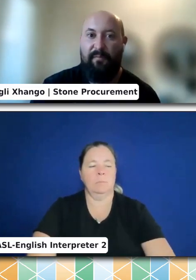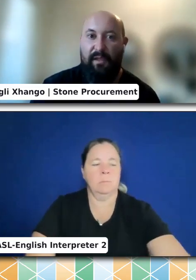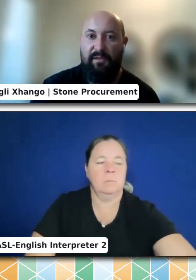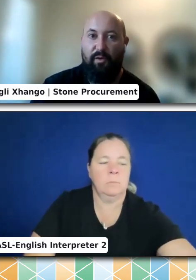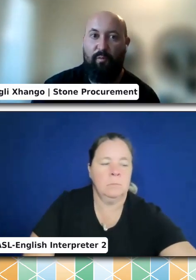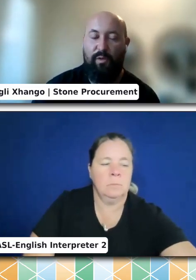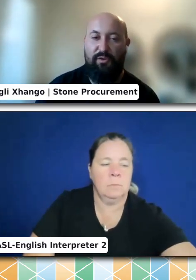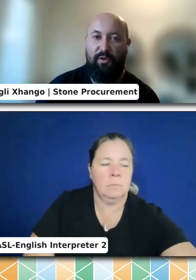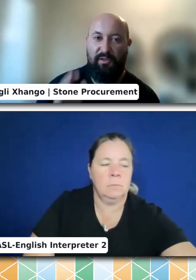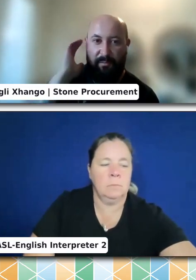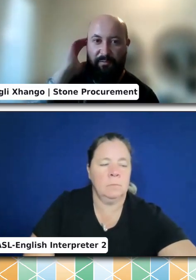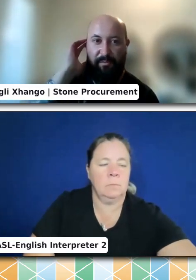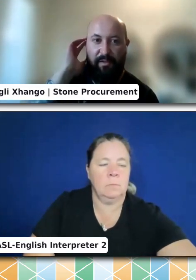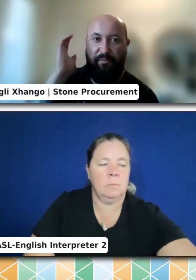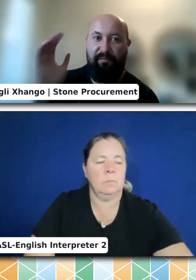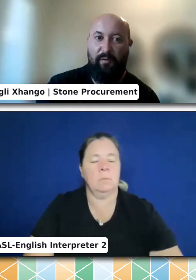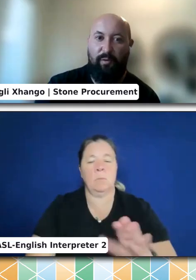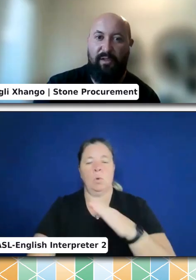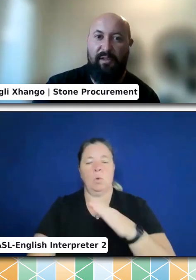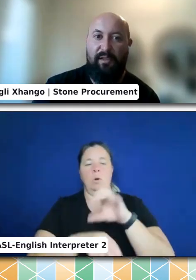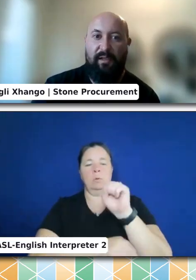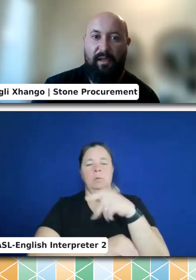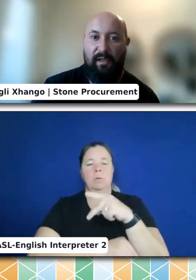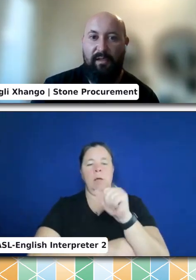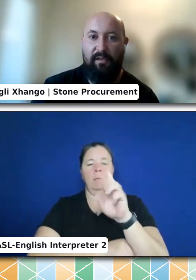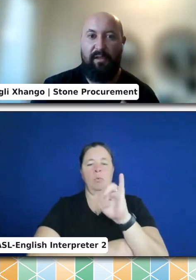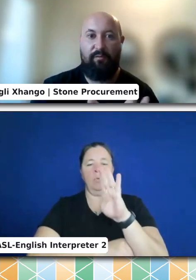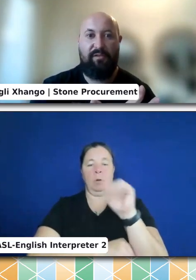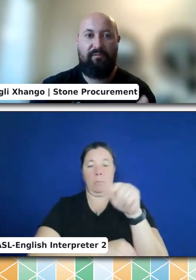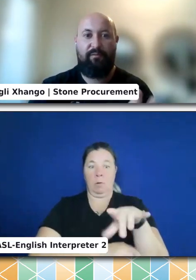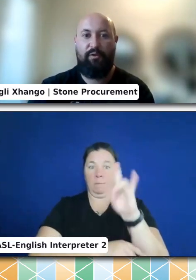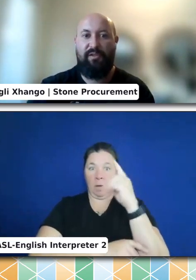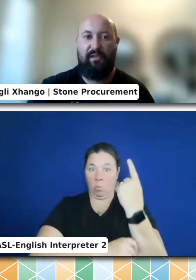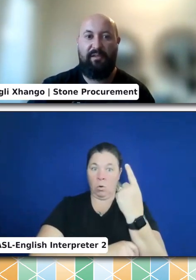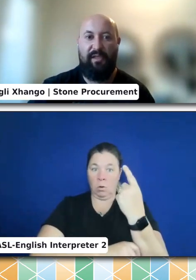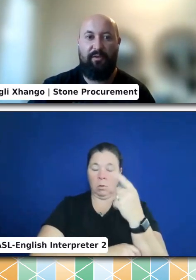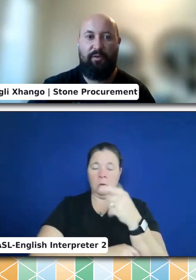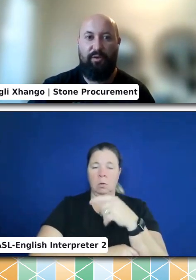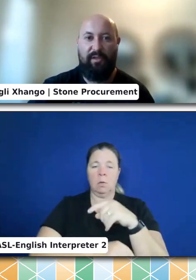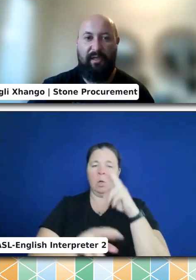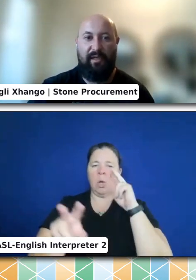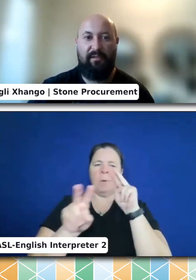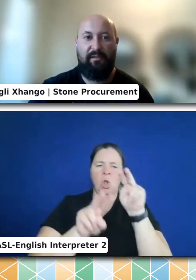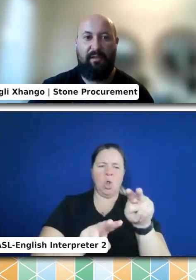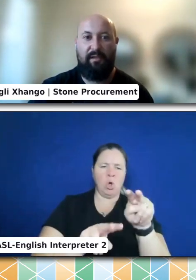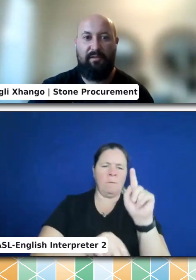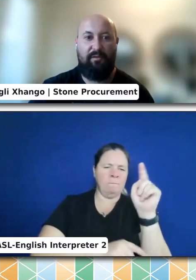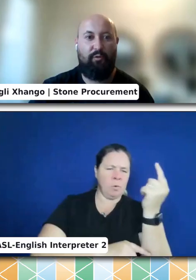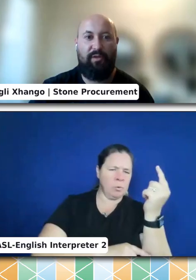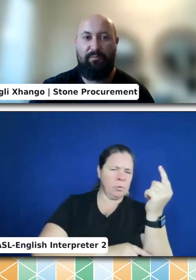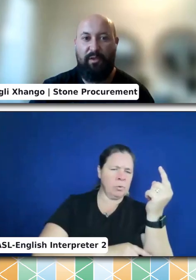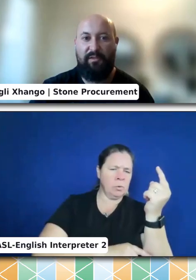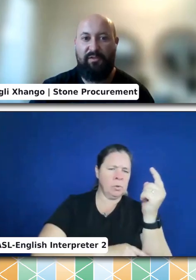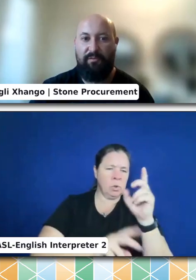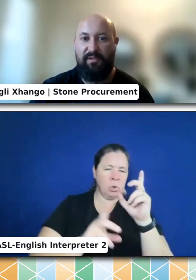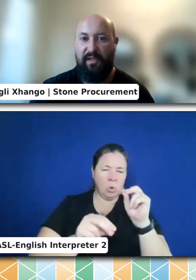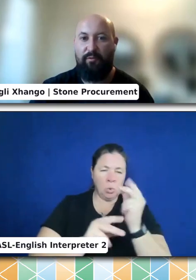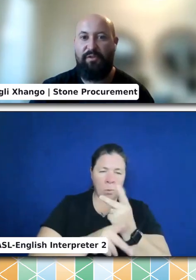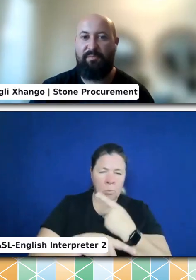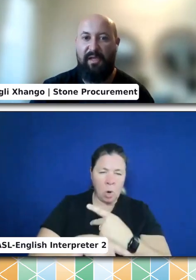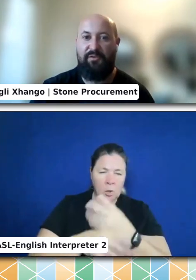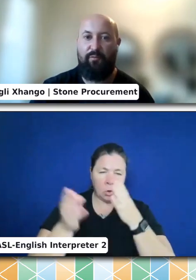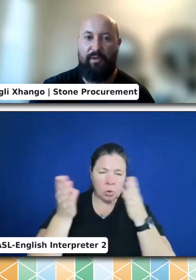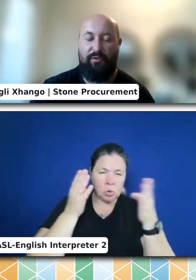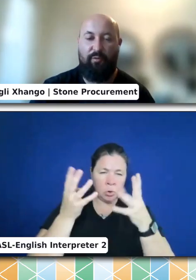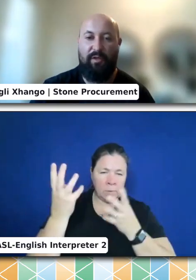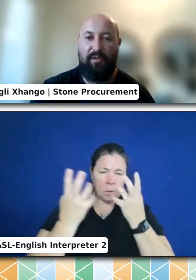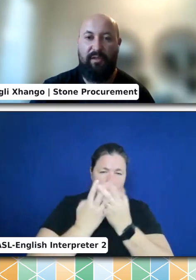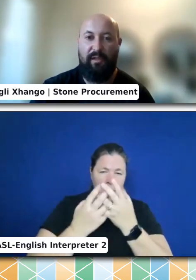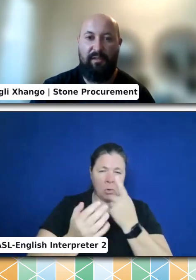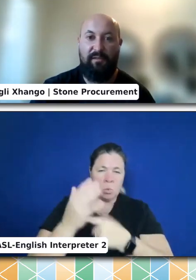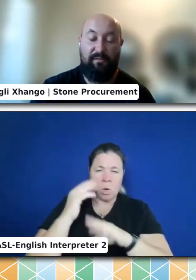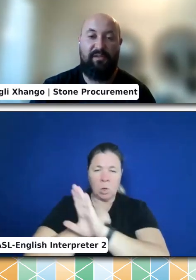So, once you're on Safariba and you've found one. I would first kind of take a look at, uh, do the product and service categories match to what you are, uh.